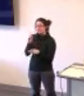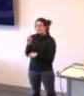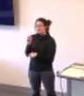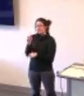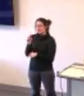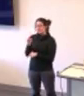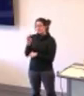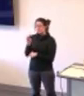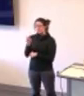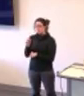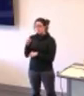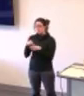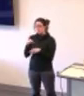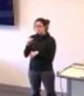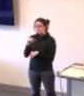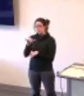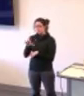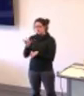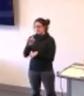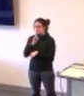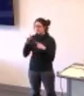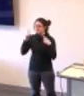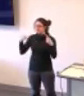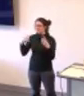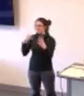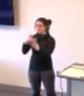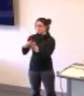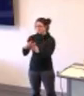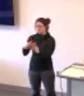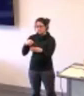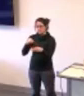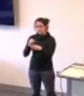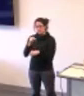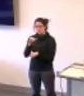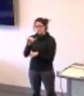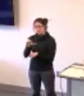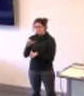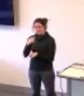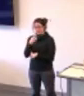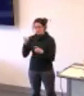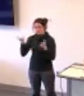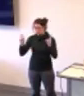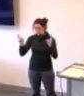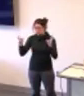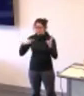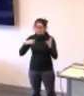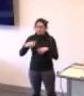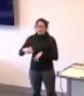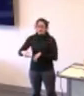It's a notorious prison there. And he says this. "I suppose there must have been white visitors.